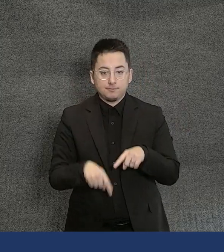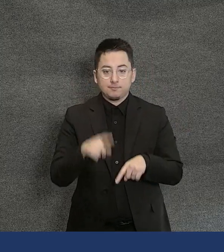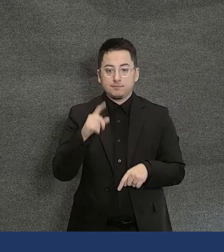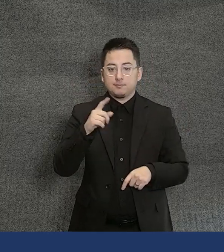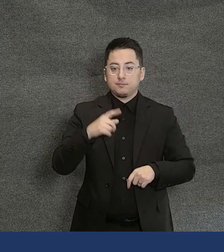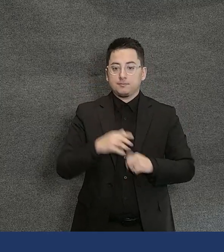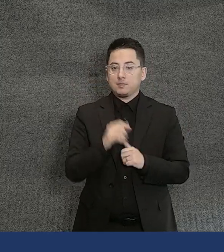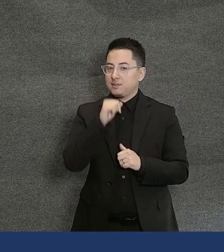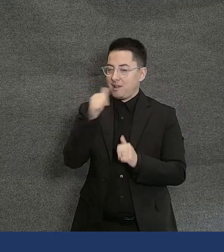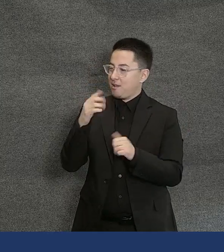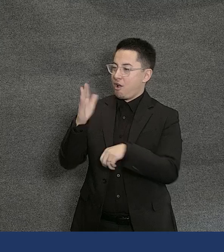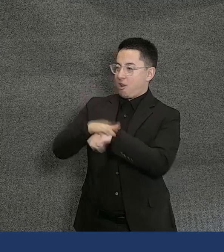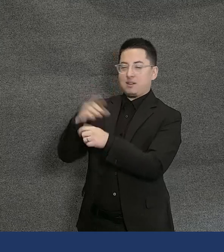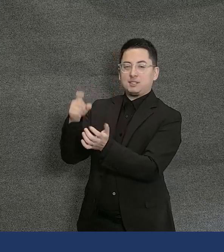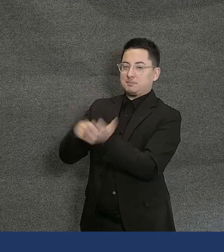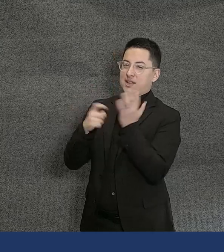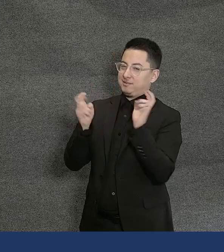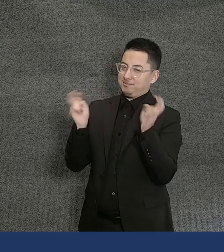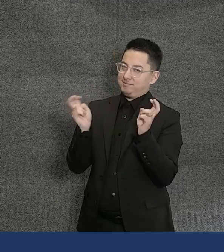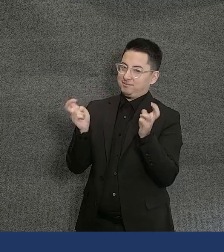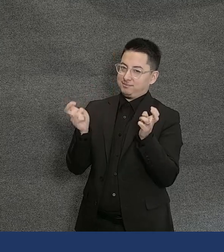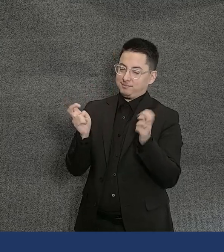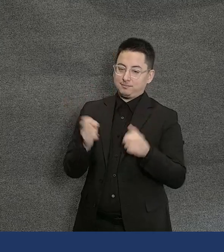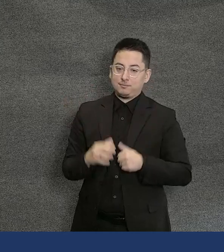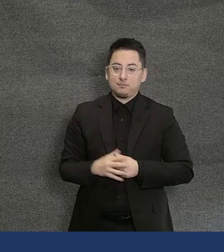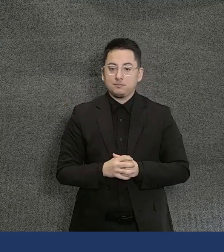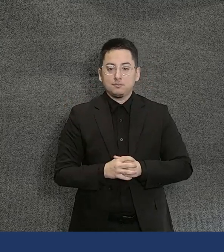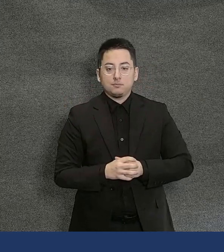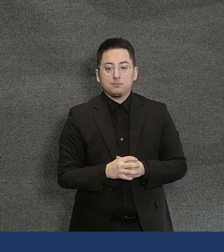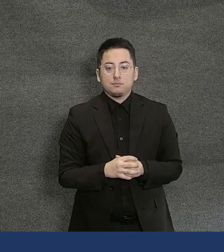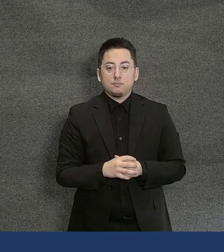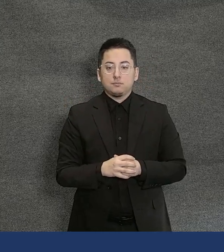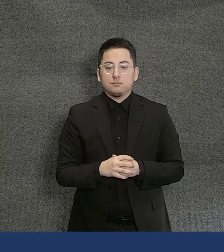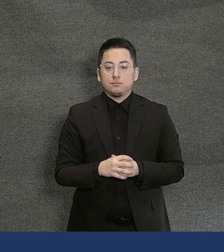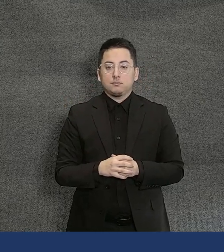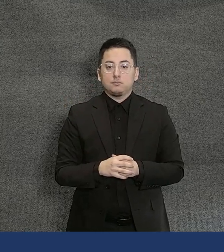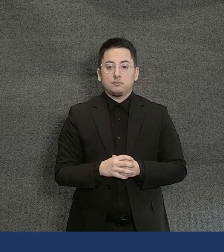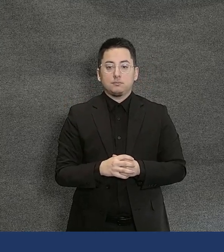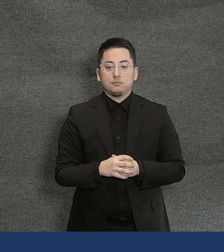And so whenever there's something that comes up